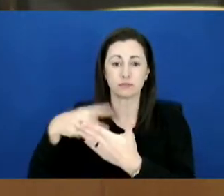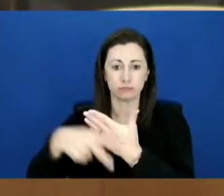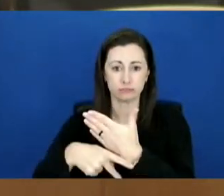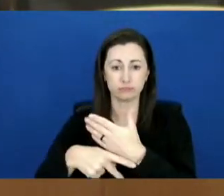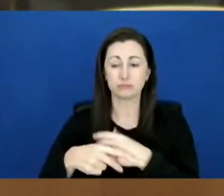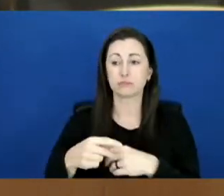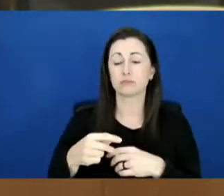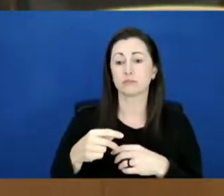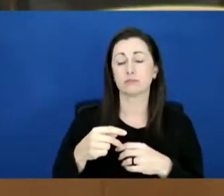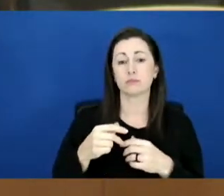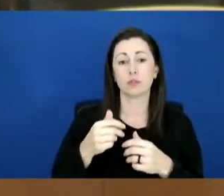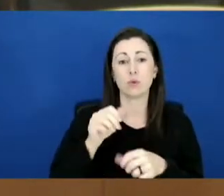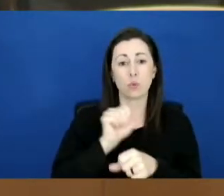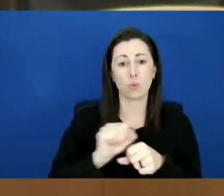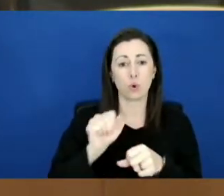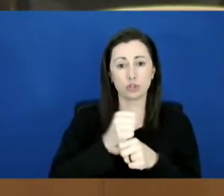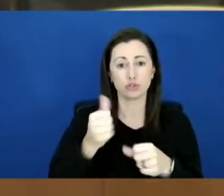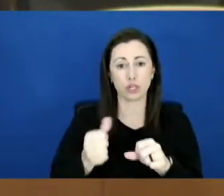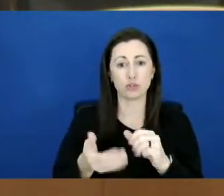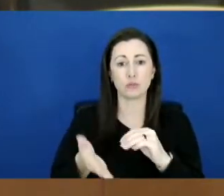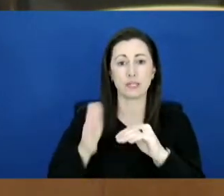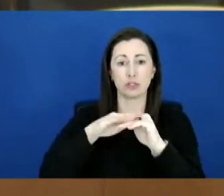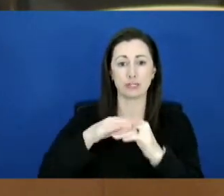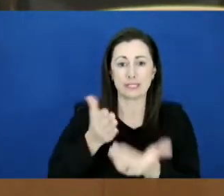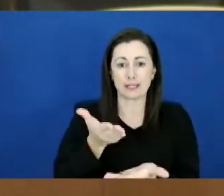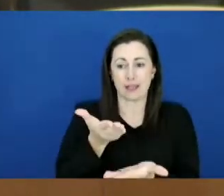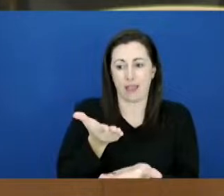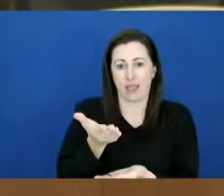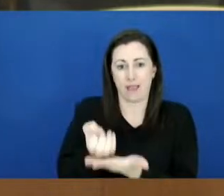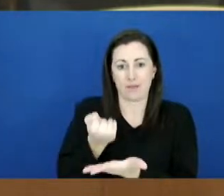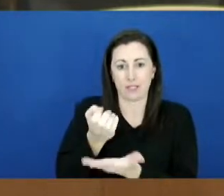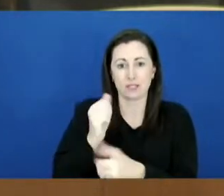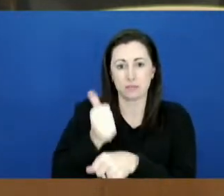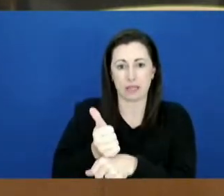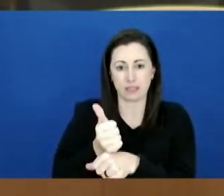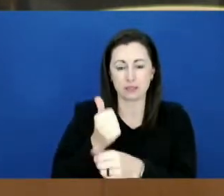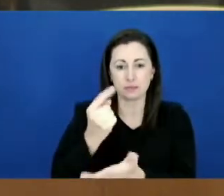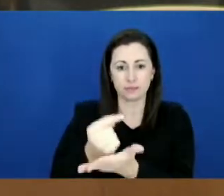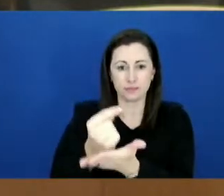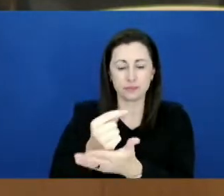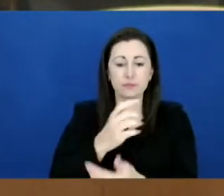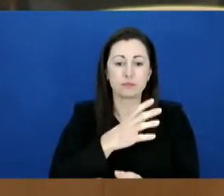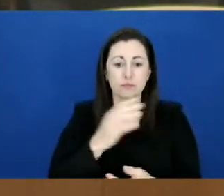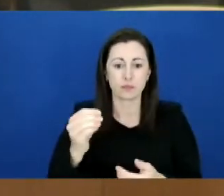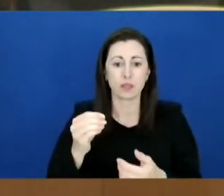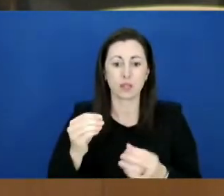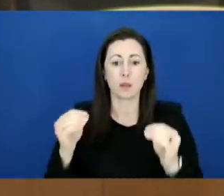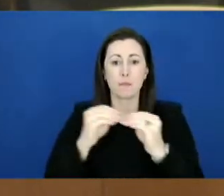TRAUMA OR RECAS, EFFORTS TO